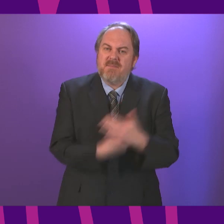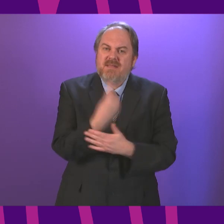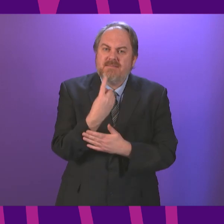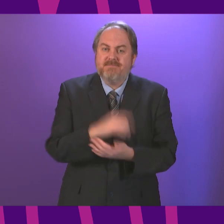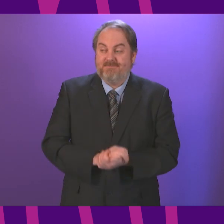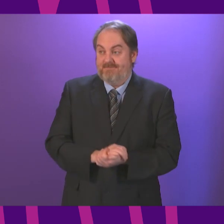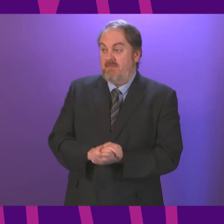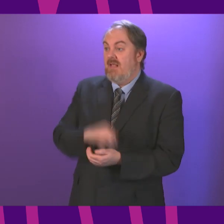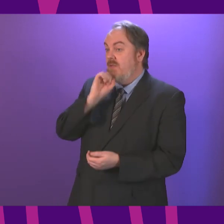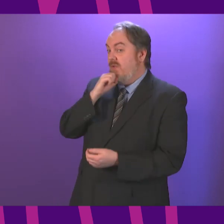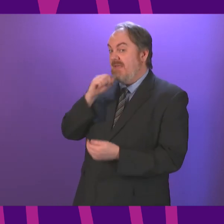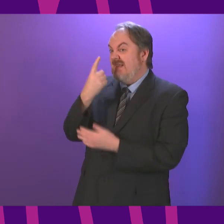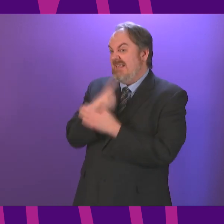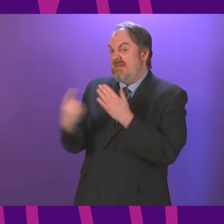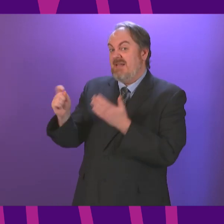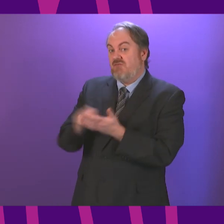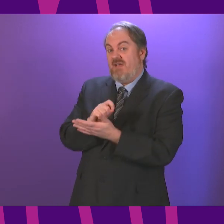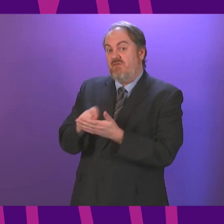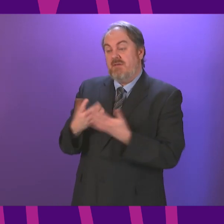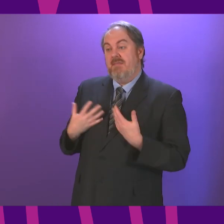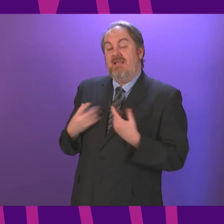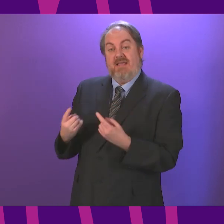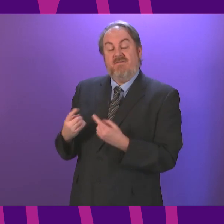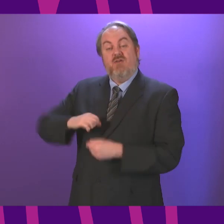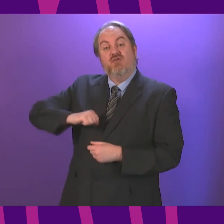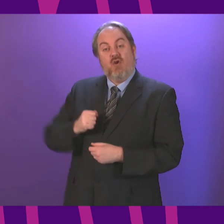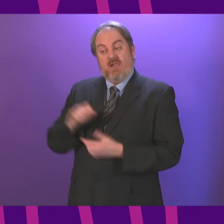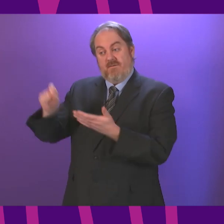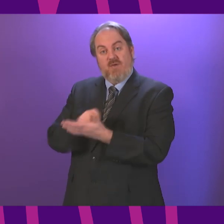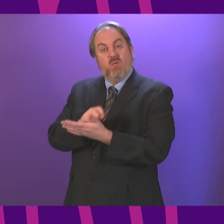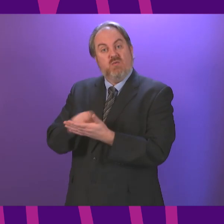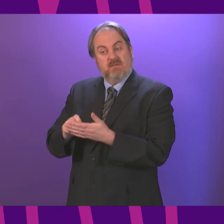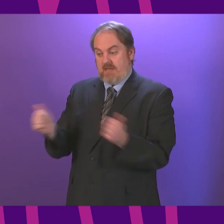independence referendum if the people of Scotland vote for another independence referendum.